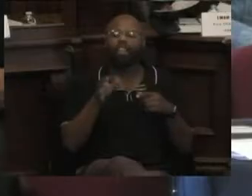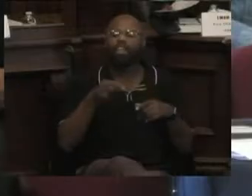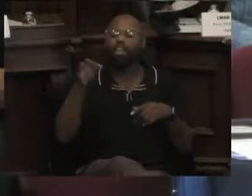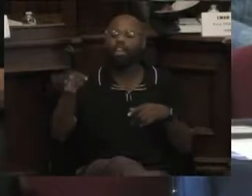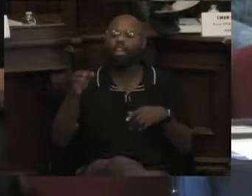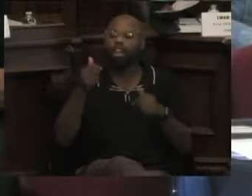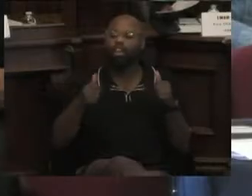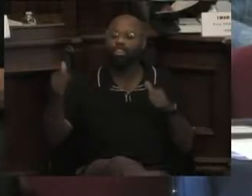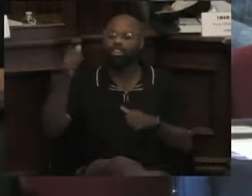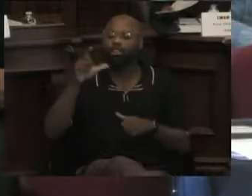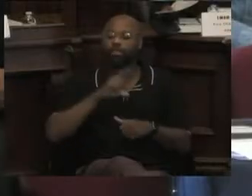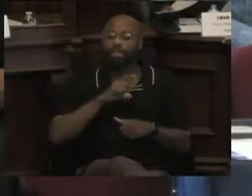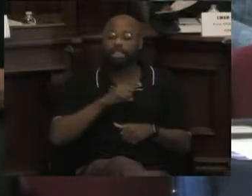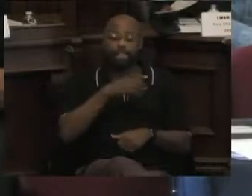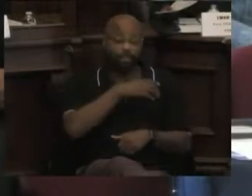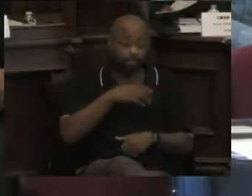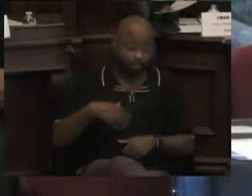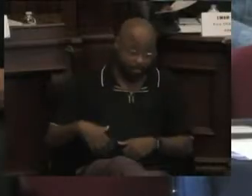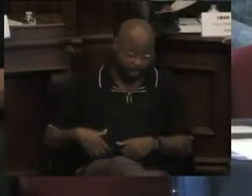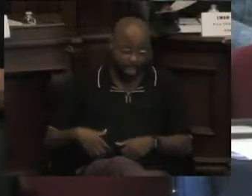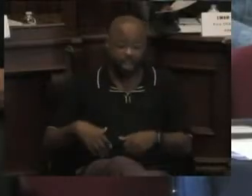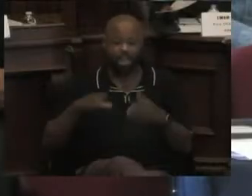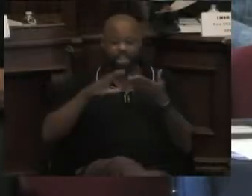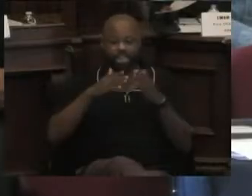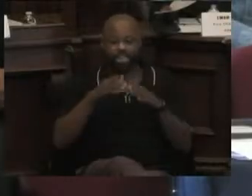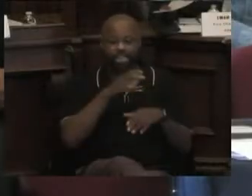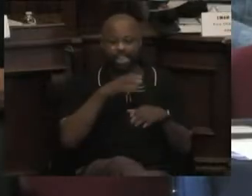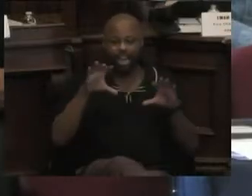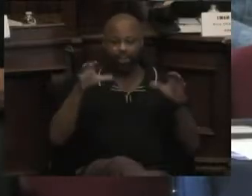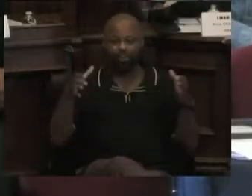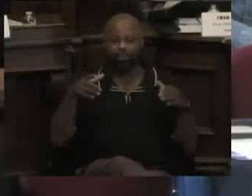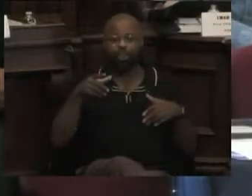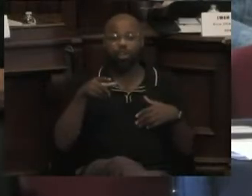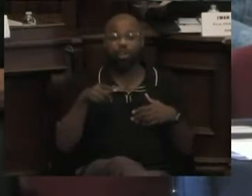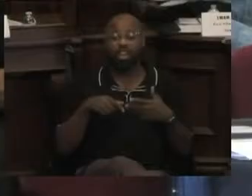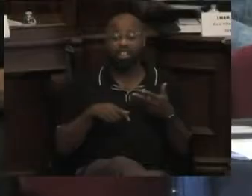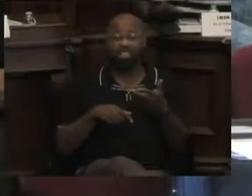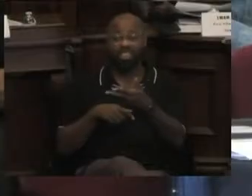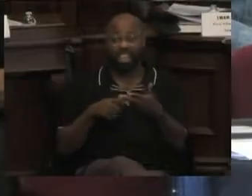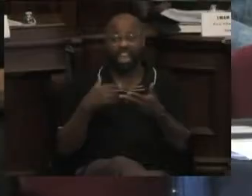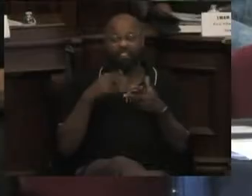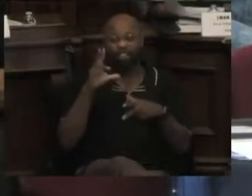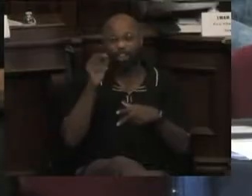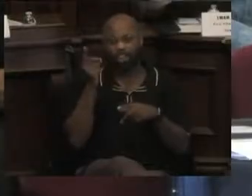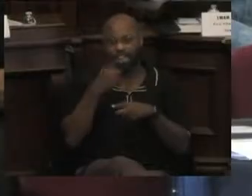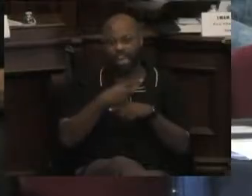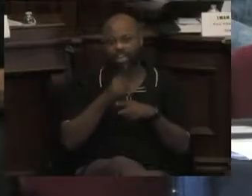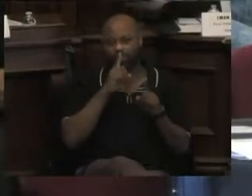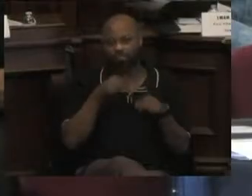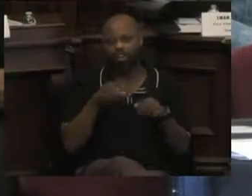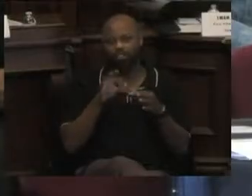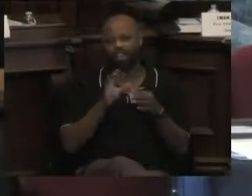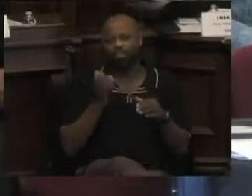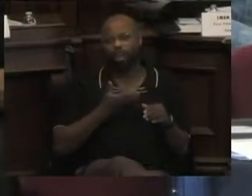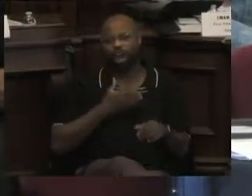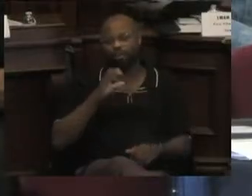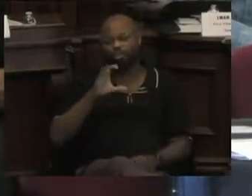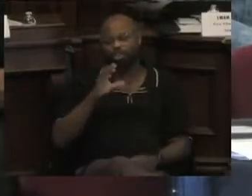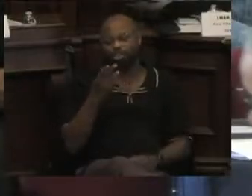information we've created the documents already. It goes to the chief of police, the mayor